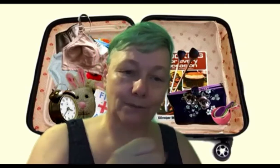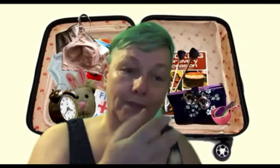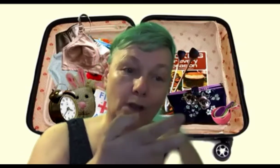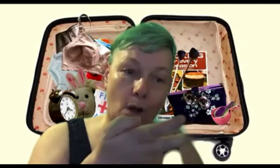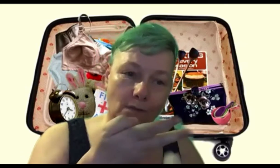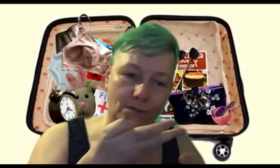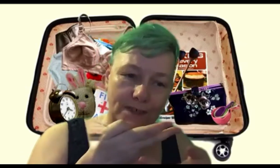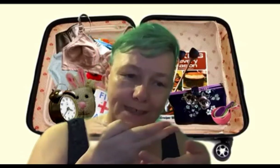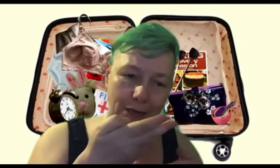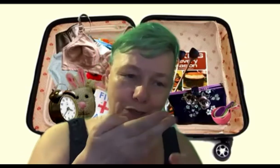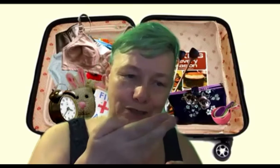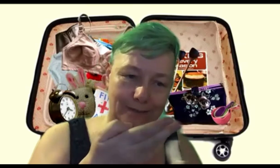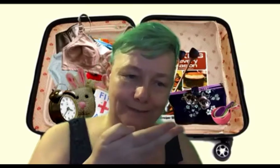with conversation.